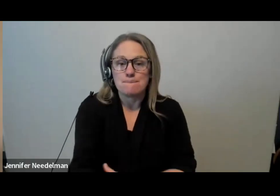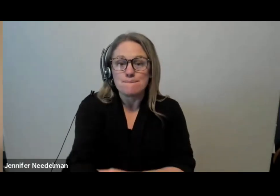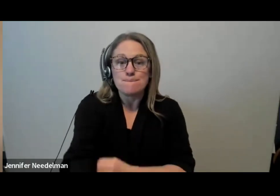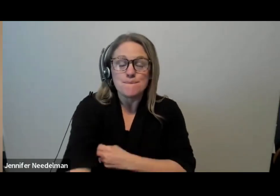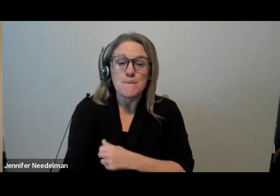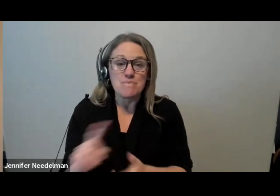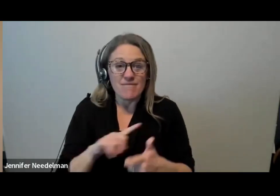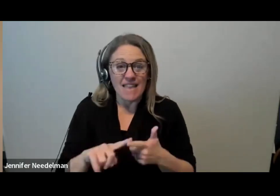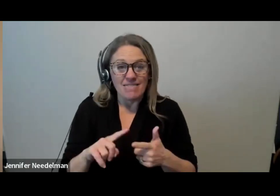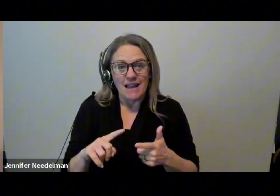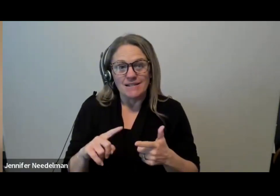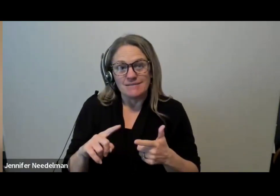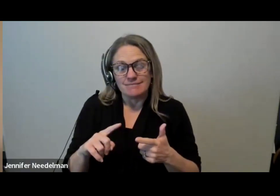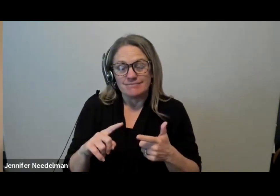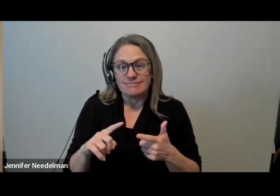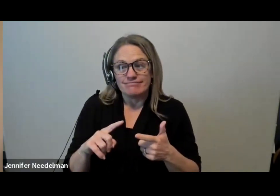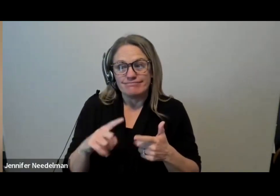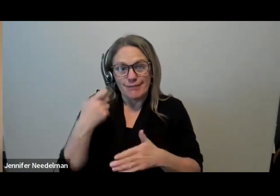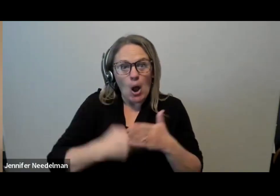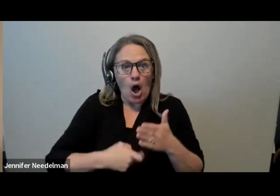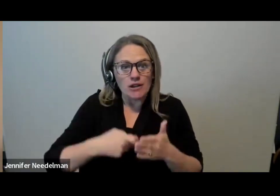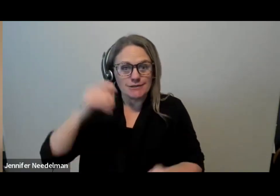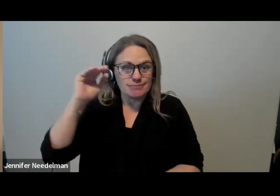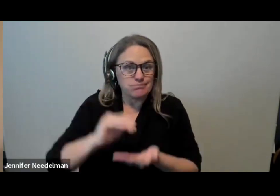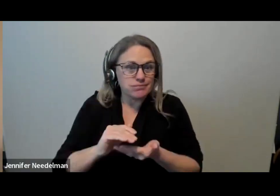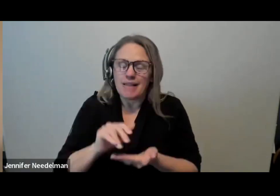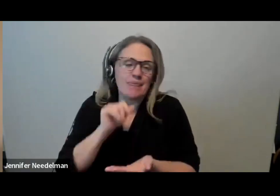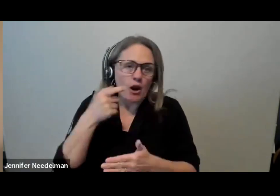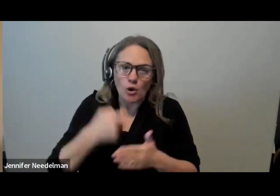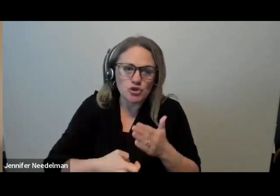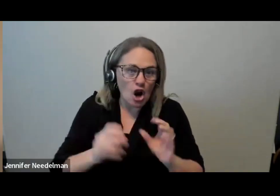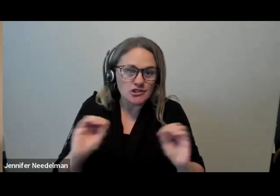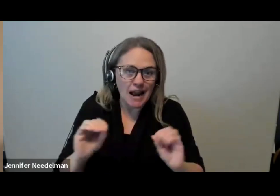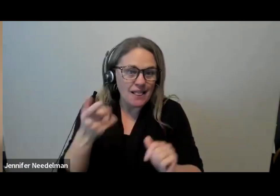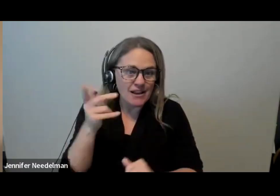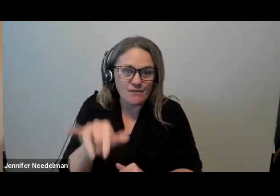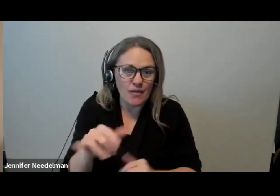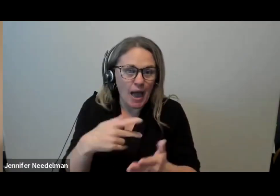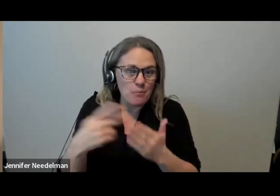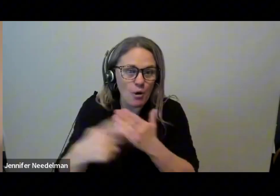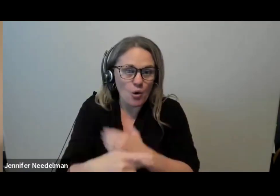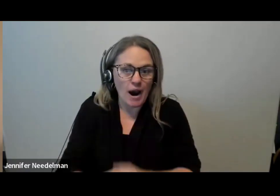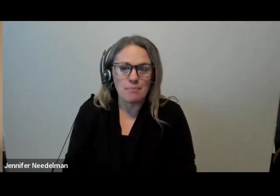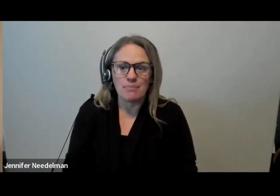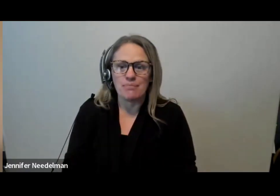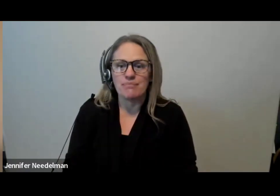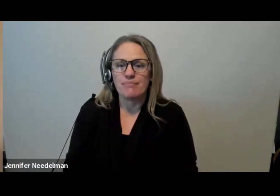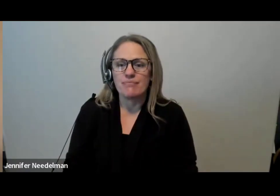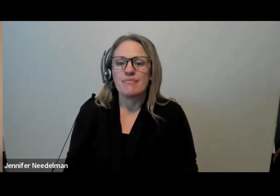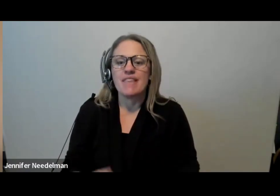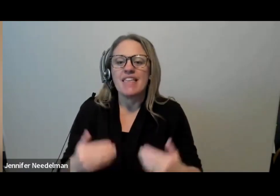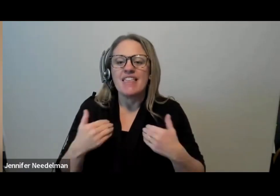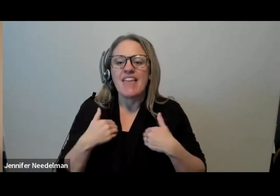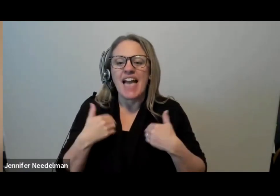closer to at cost. They don't, they don't charge anything for this. They have these game checkpoint centers